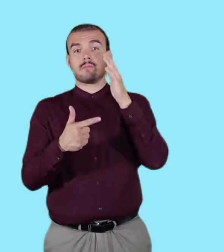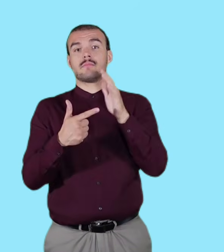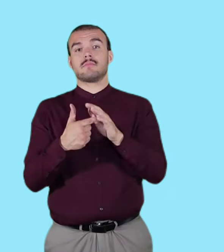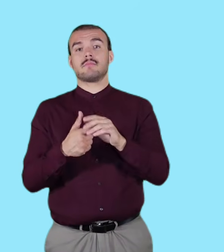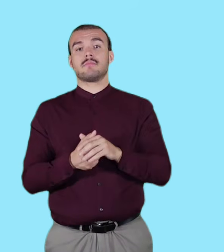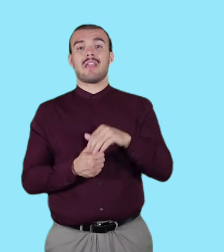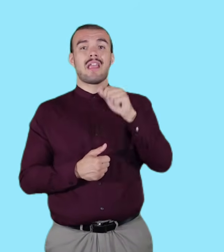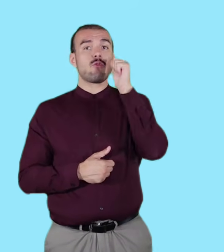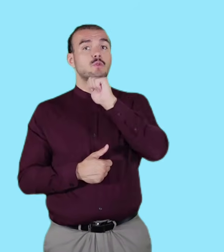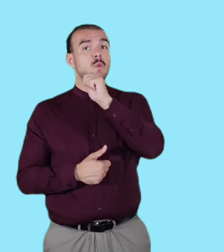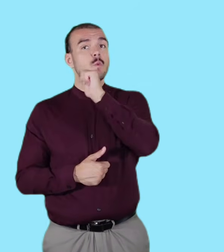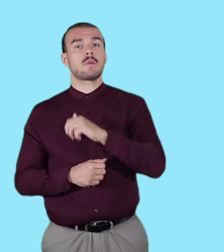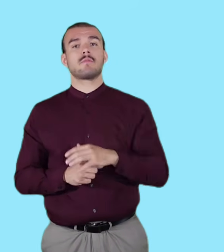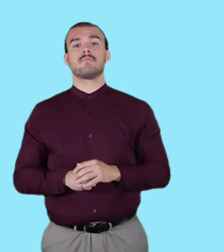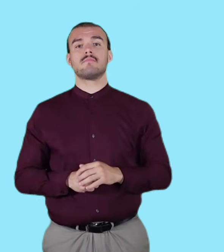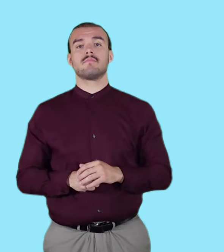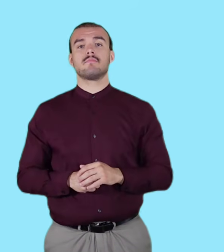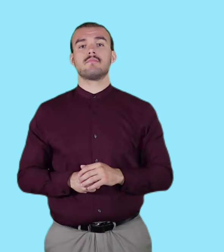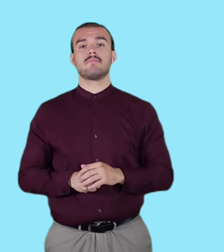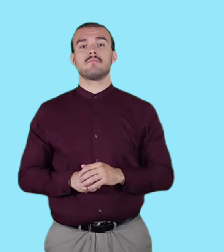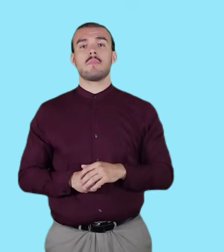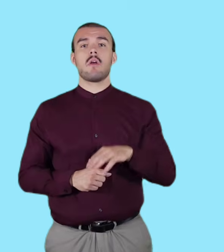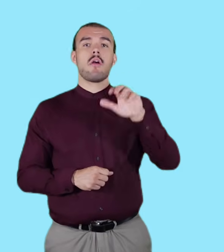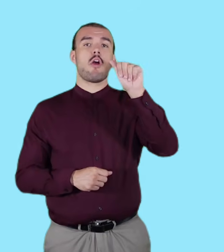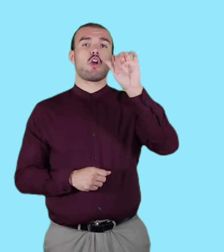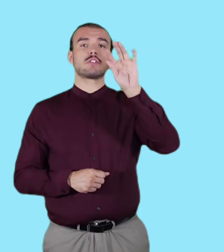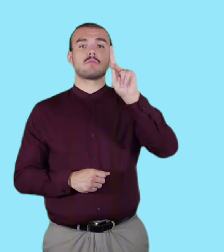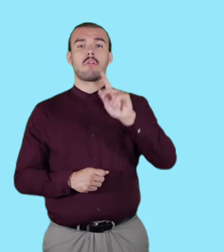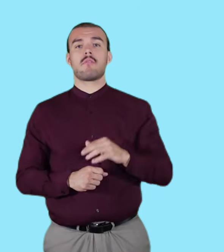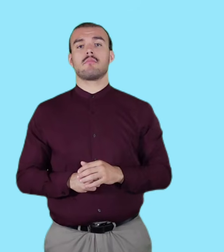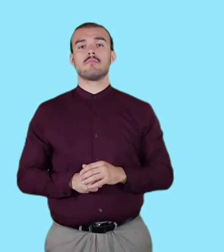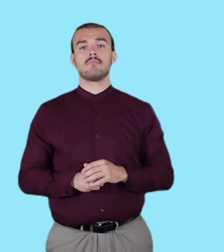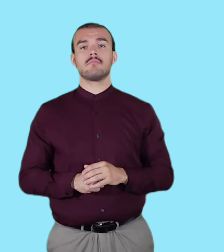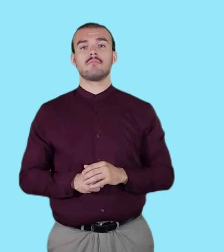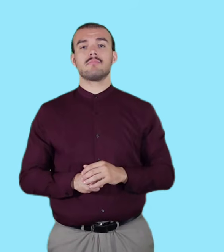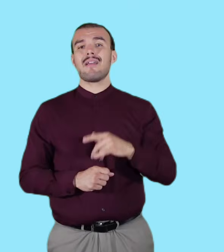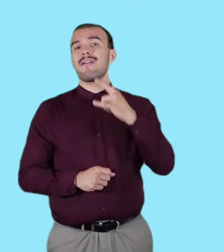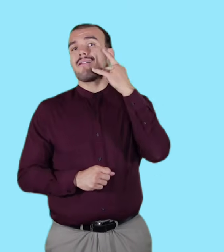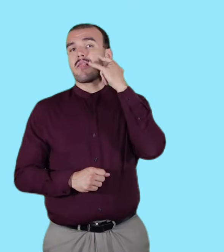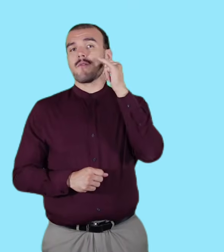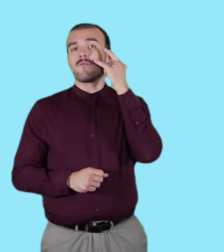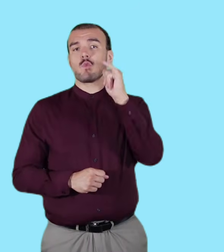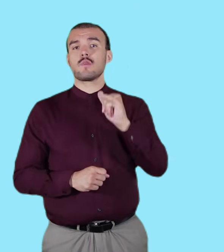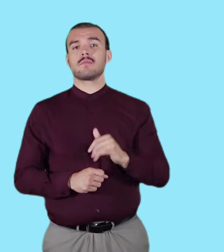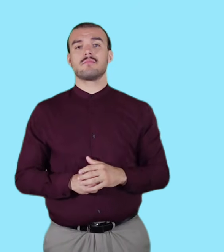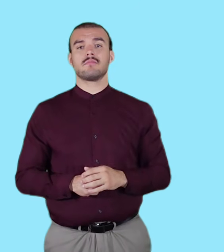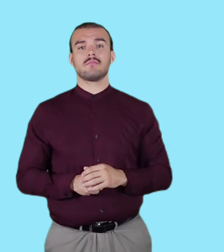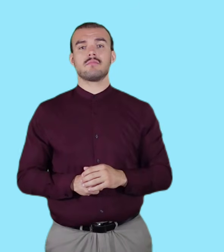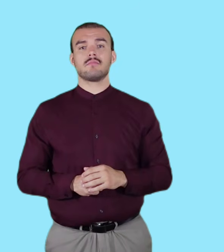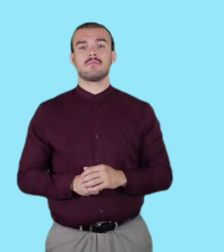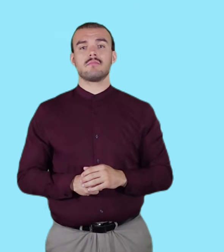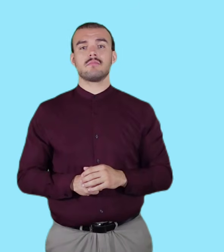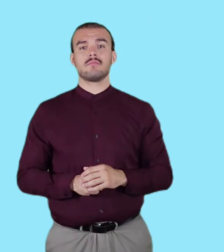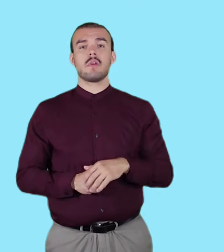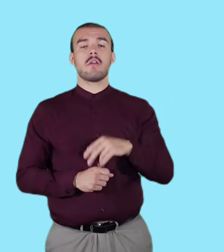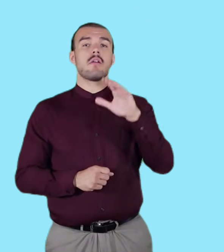Arizona, Arkansas, California, Colorado,